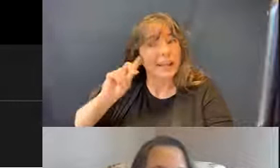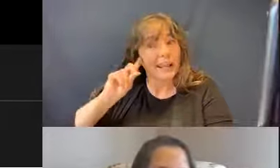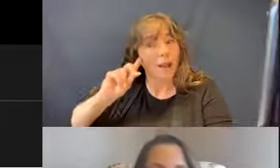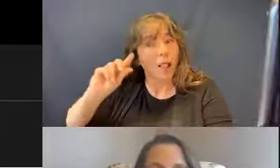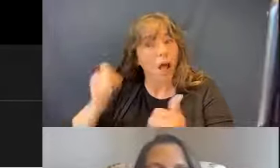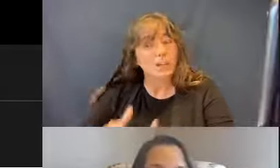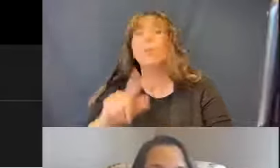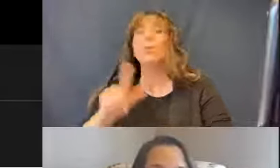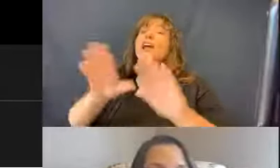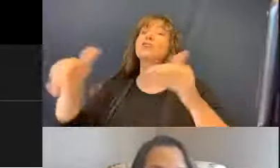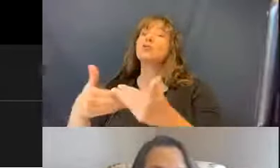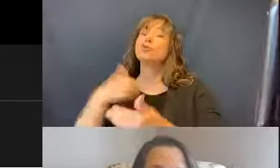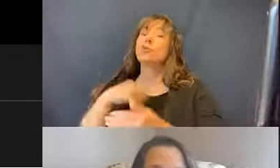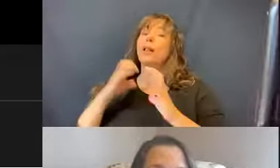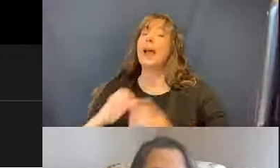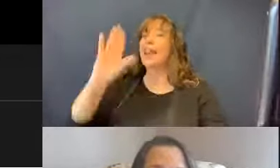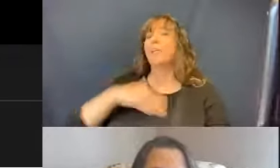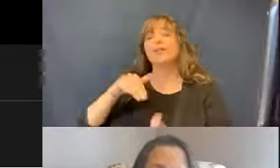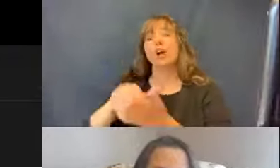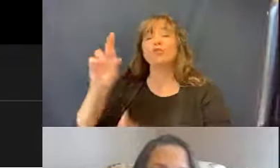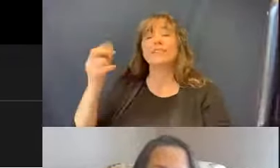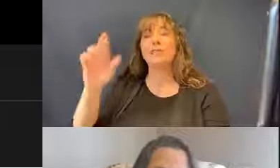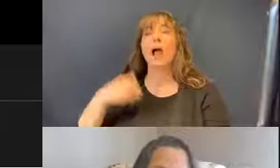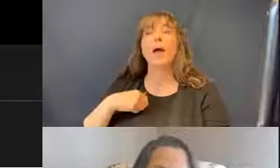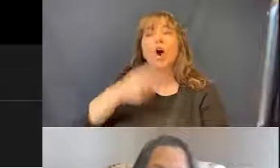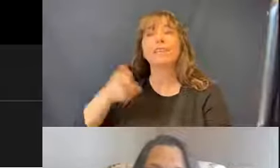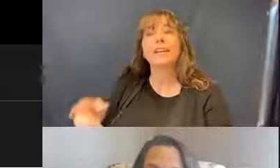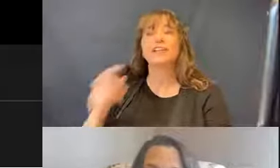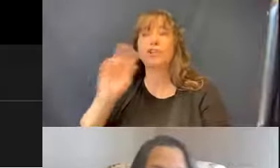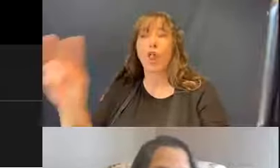I'm Dr. Rastetter. I'm hard of hearing. You need to look at me when you talk. And I had